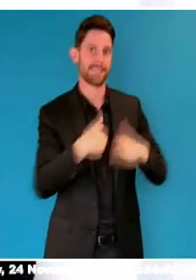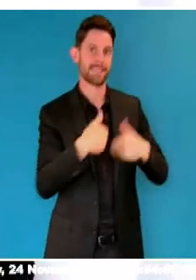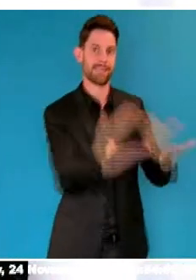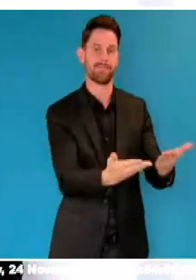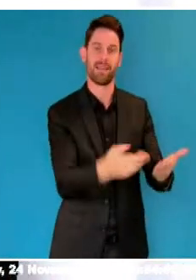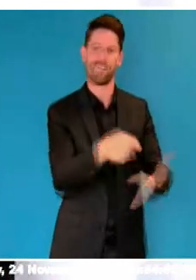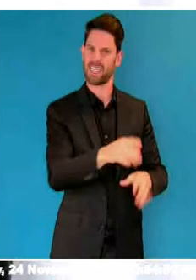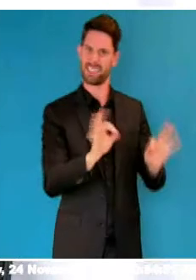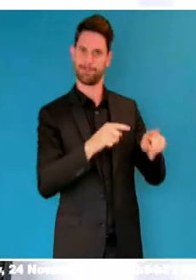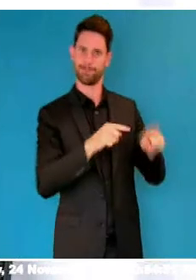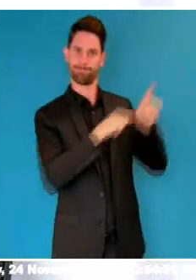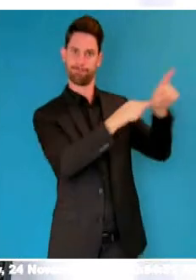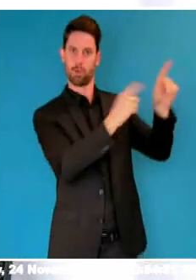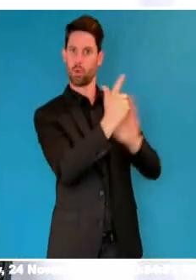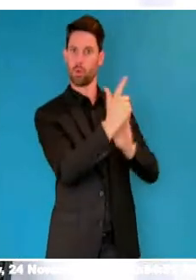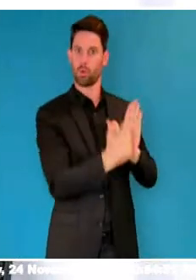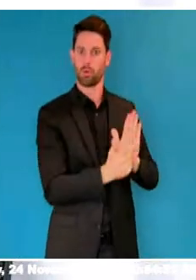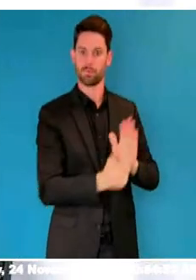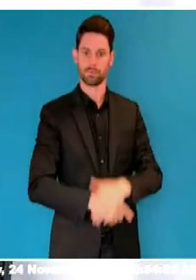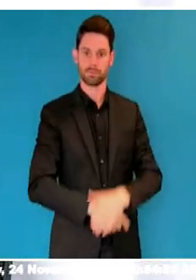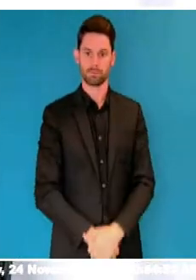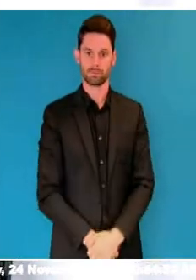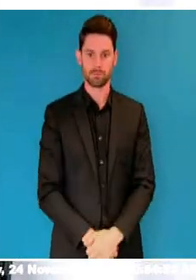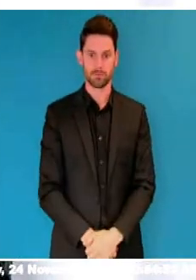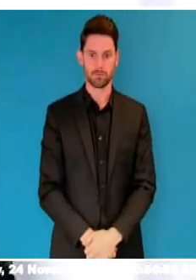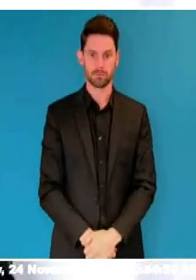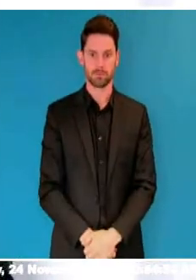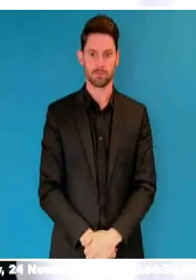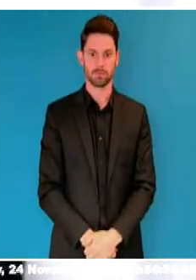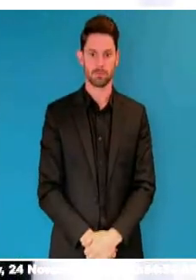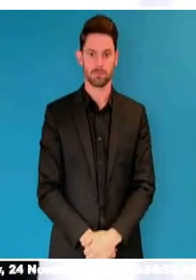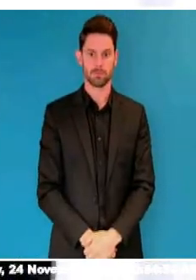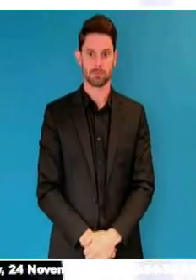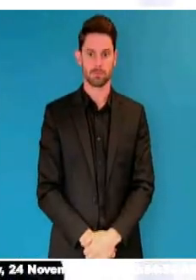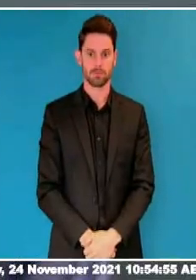I have no policy about that.